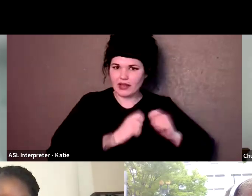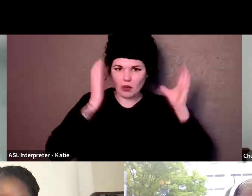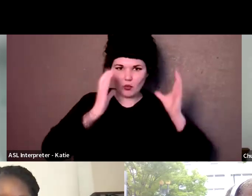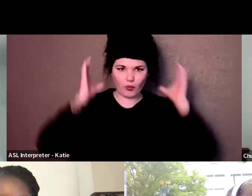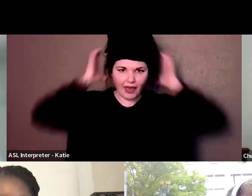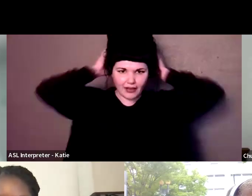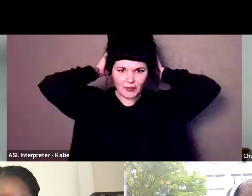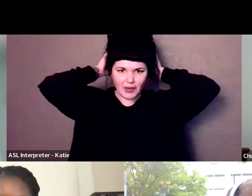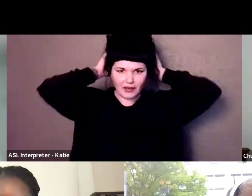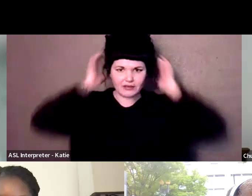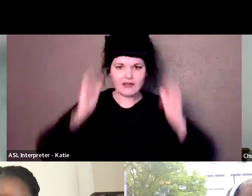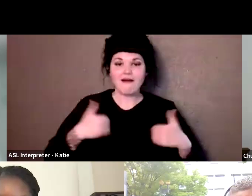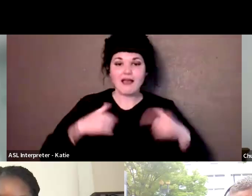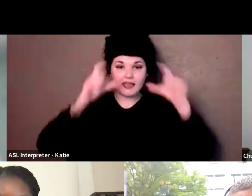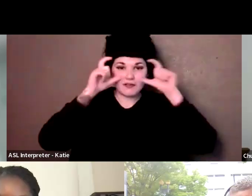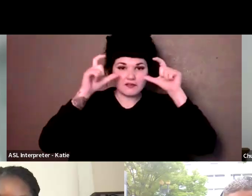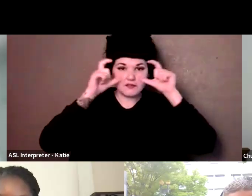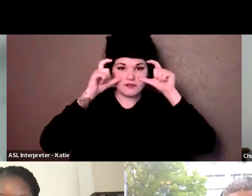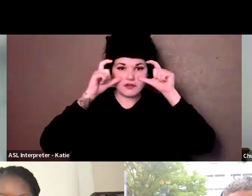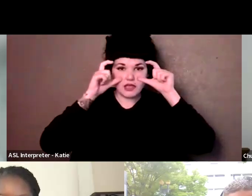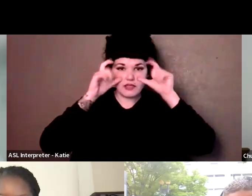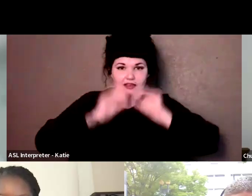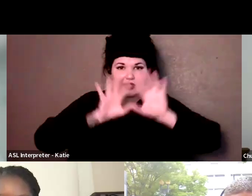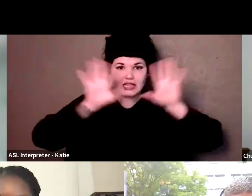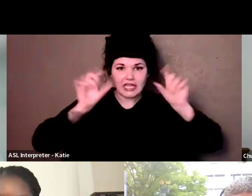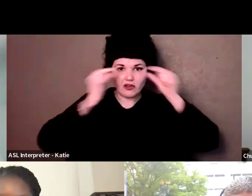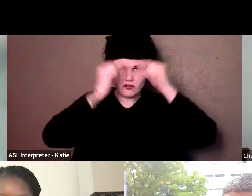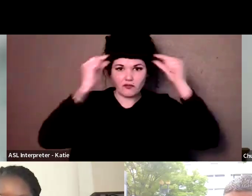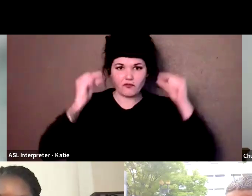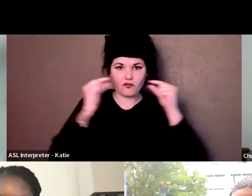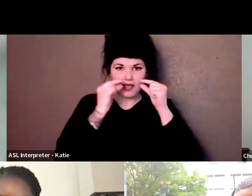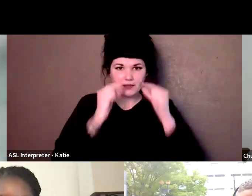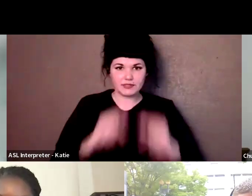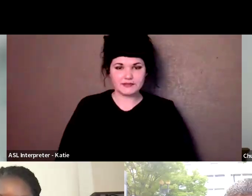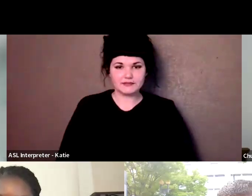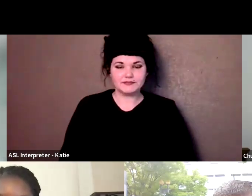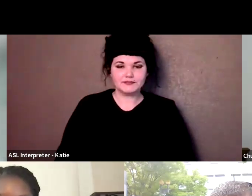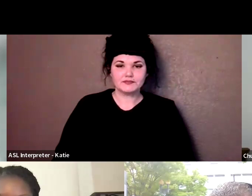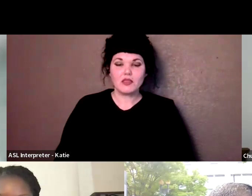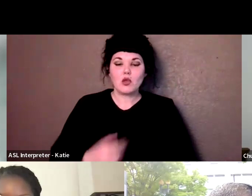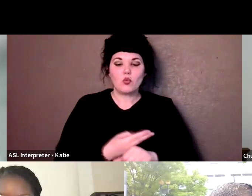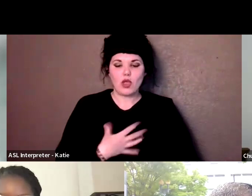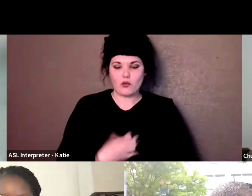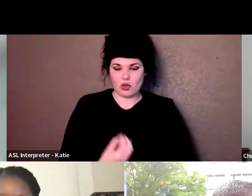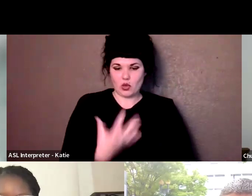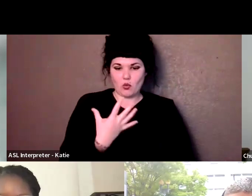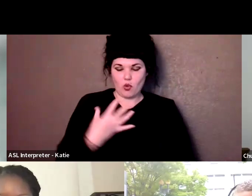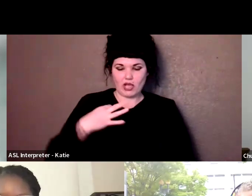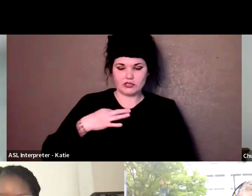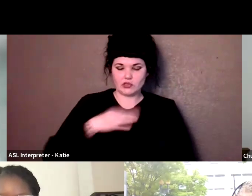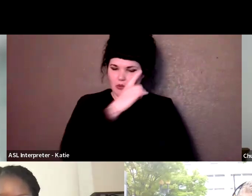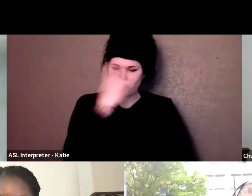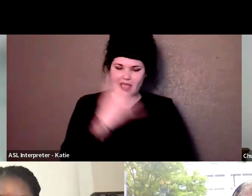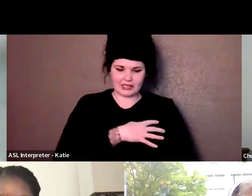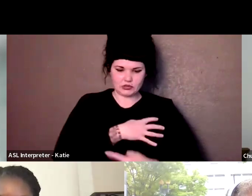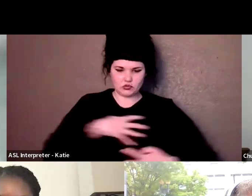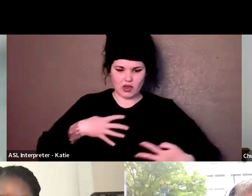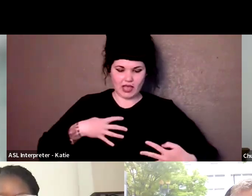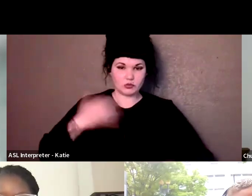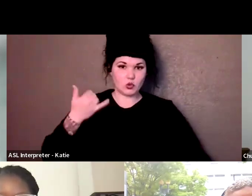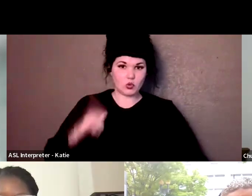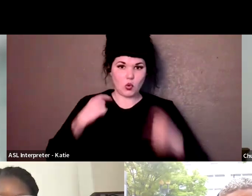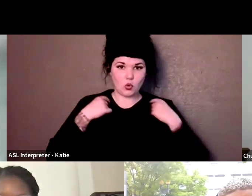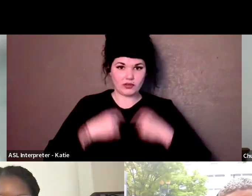with clear frames. I am wearing a white shirt with black stripes, gold necklace, and gold hoop earrings,